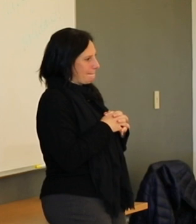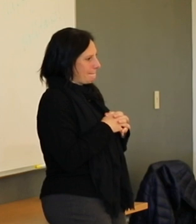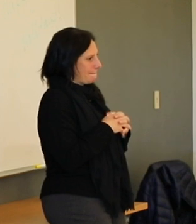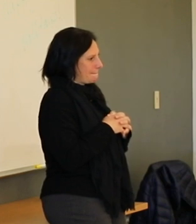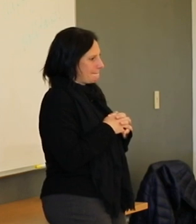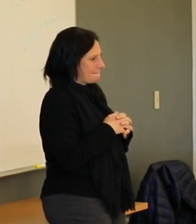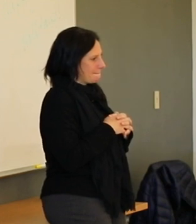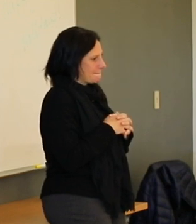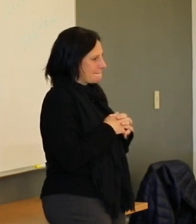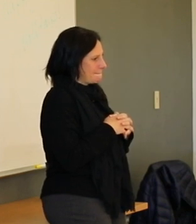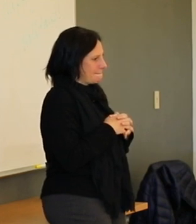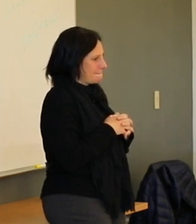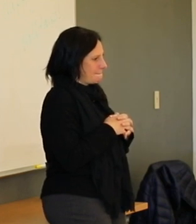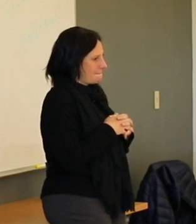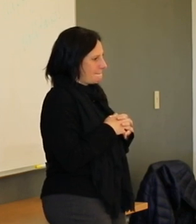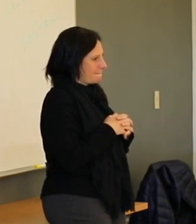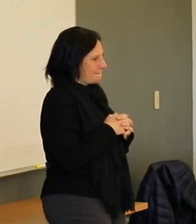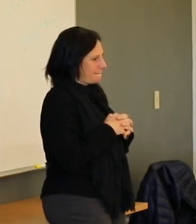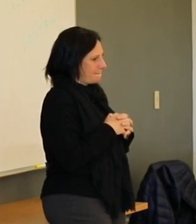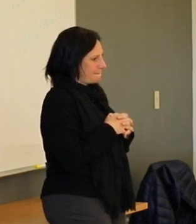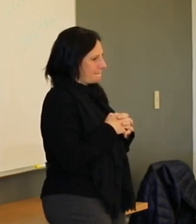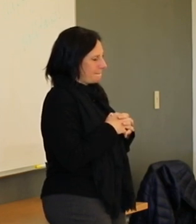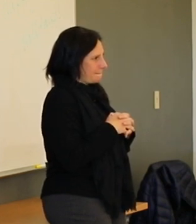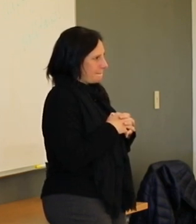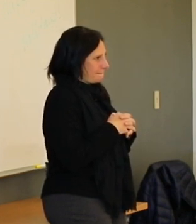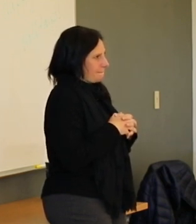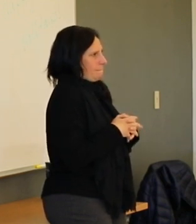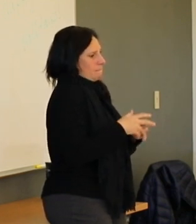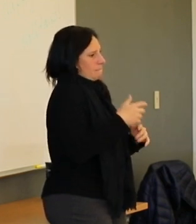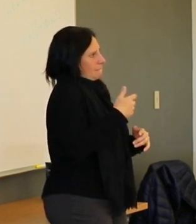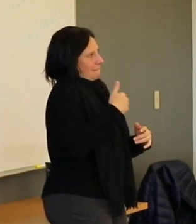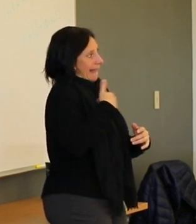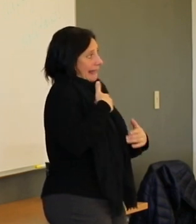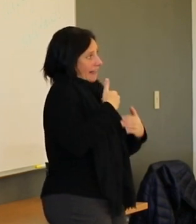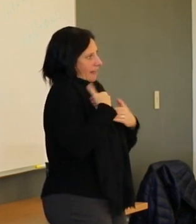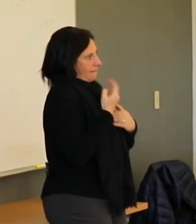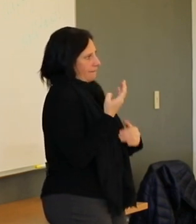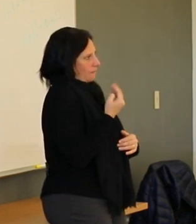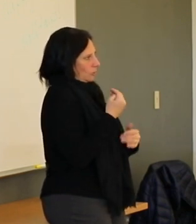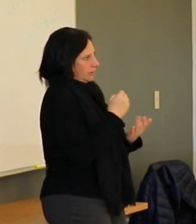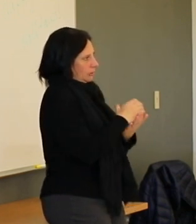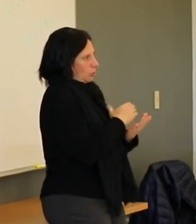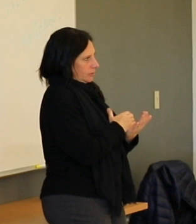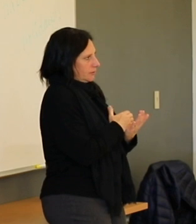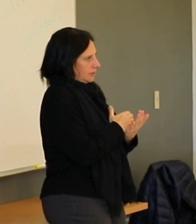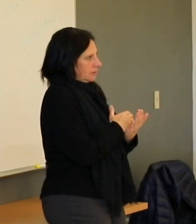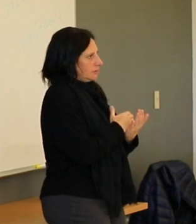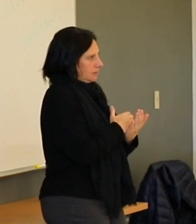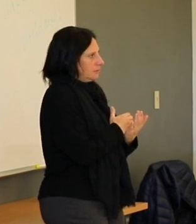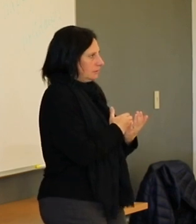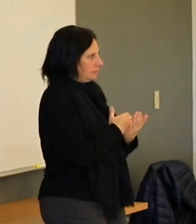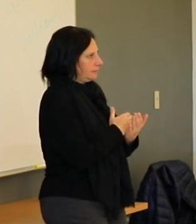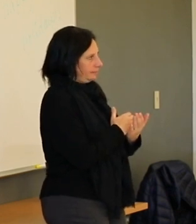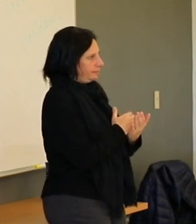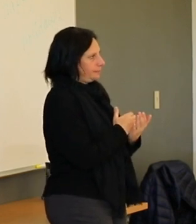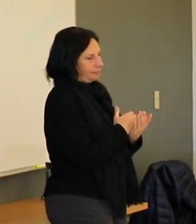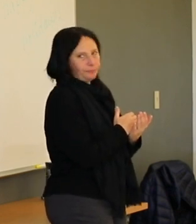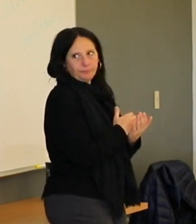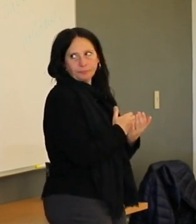Okay. It's I've got 14 courses in my program. You can see there they are listed.